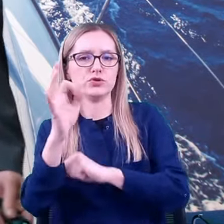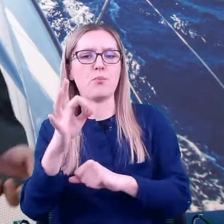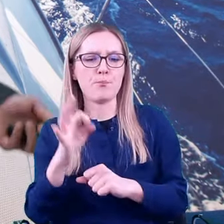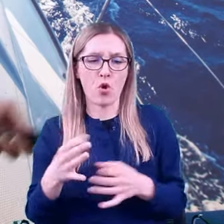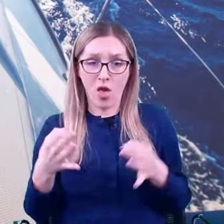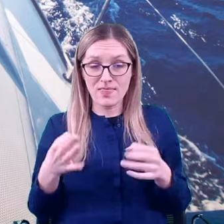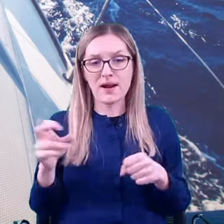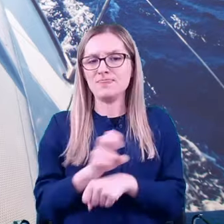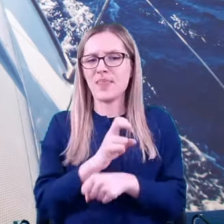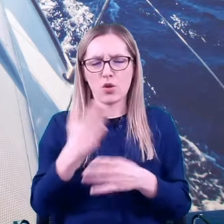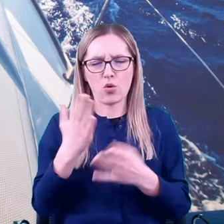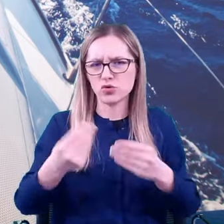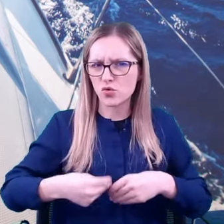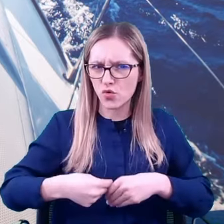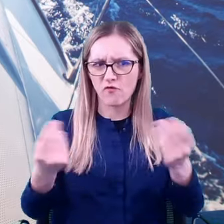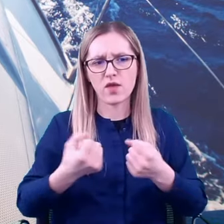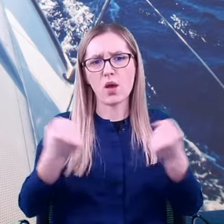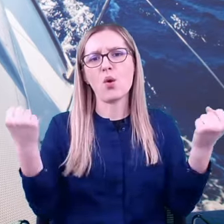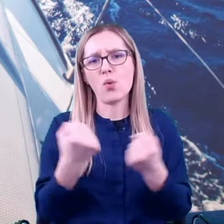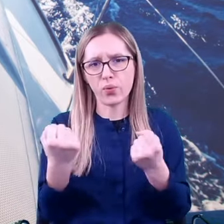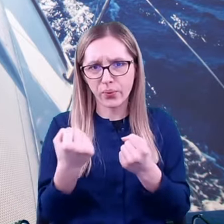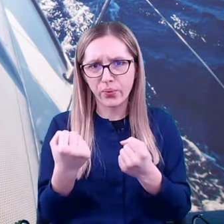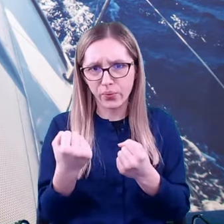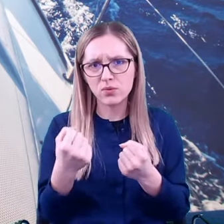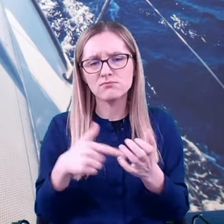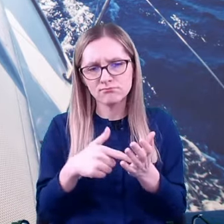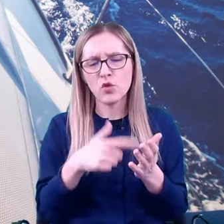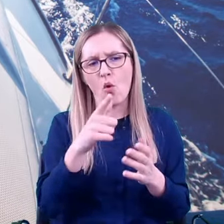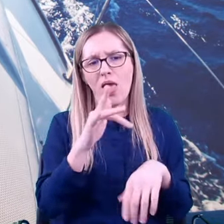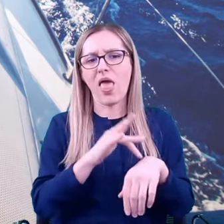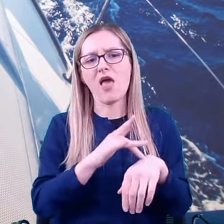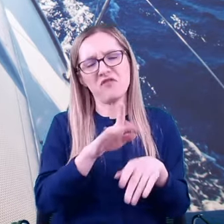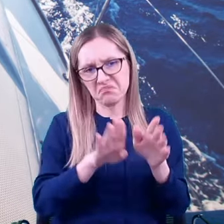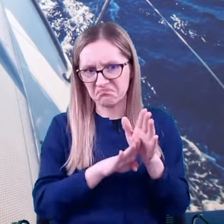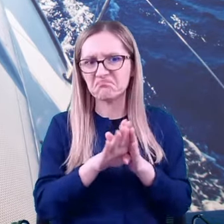so this efficiency is recognized as quite high in the fuel cells branch.